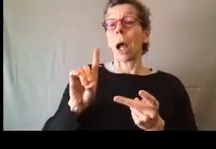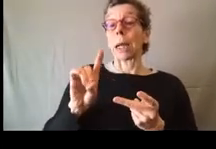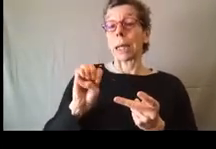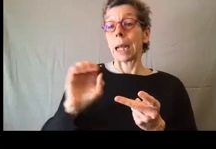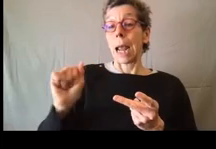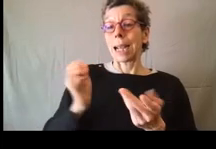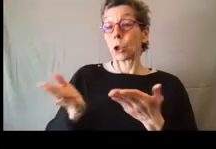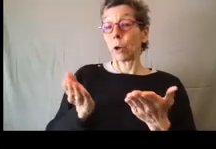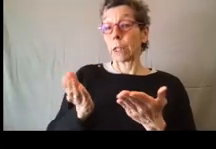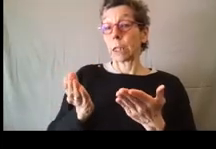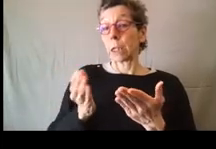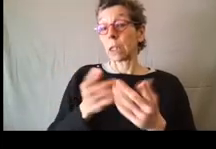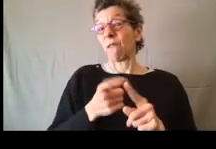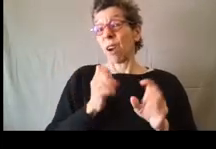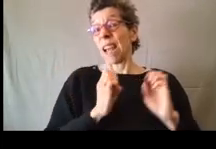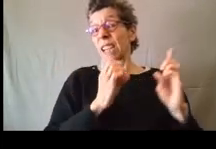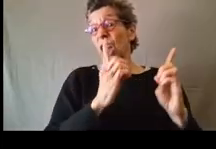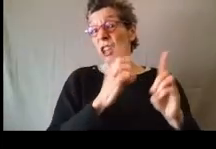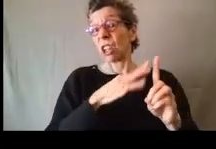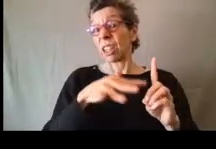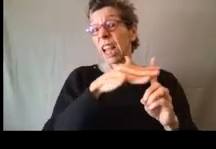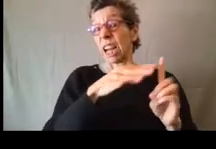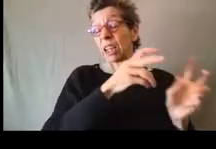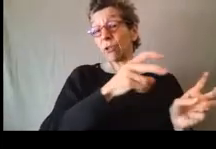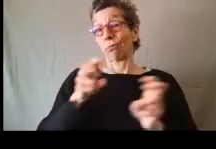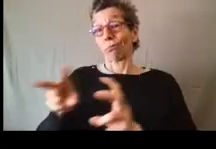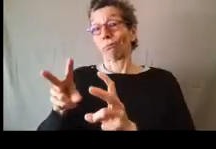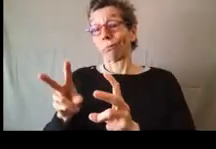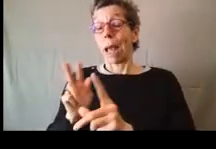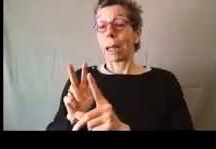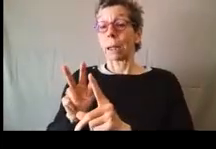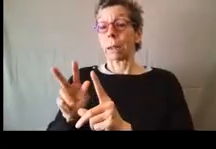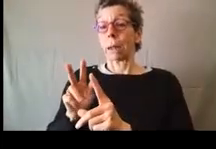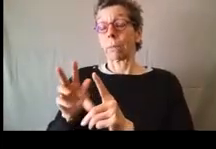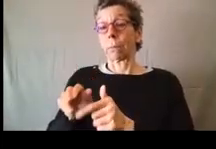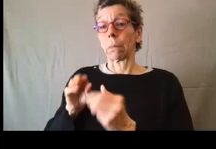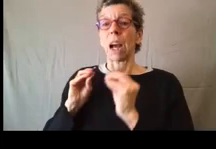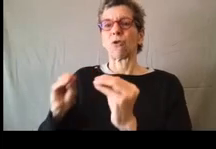educational setting to address gaps in knowledge. And also recommended increased emphasis on